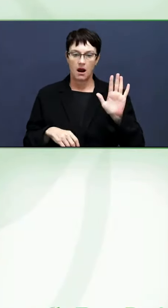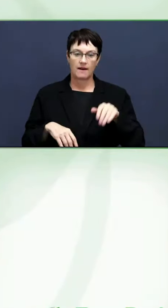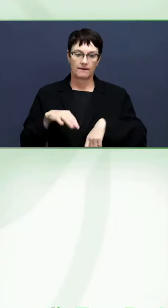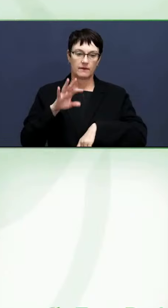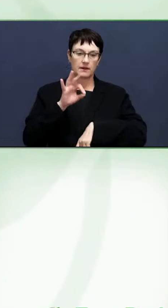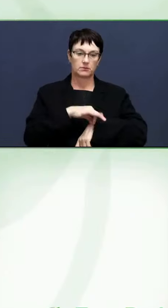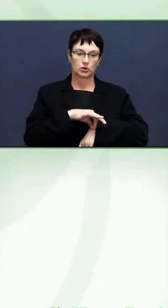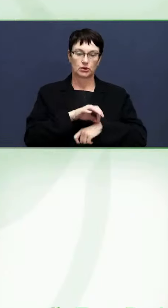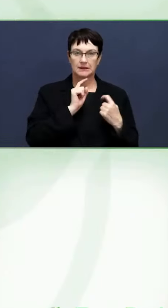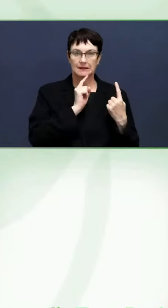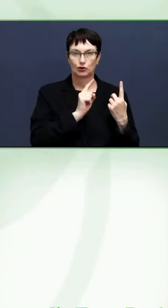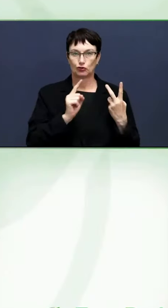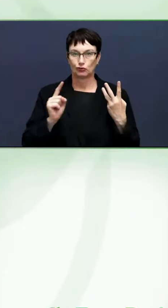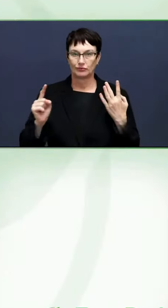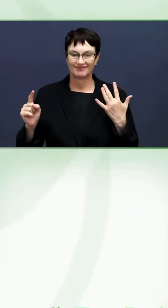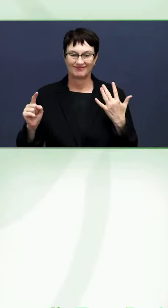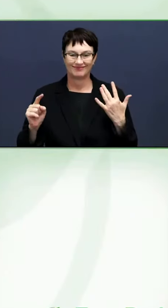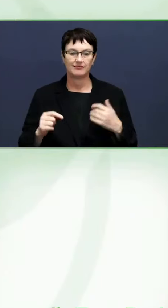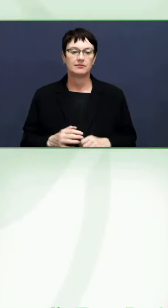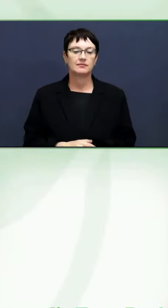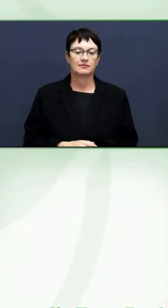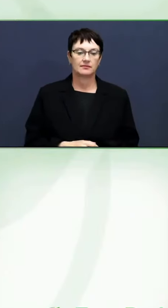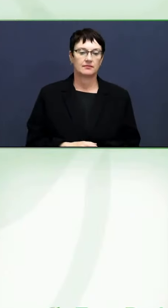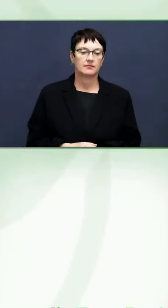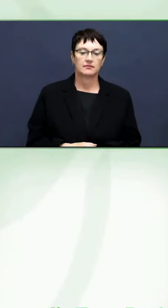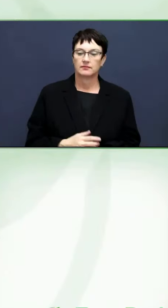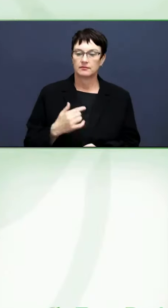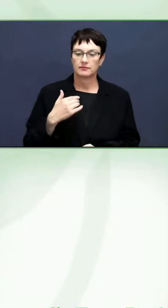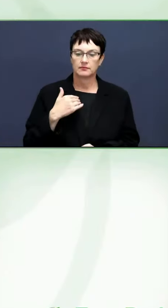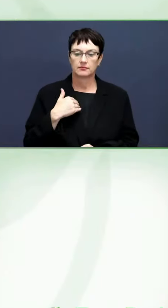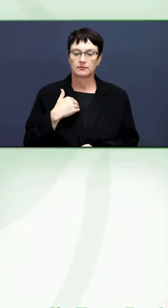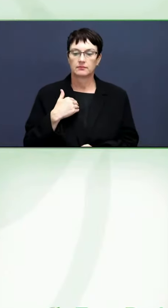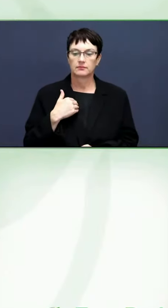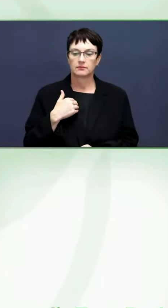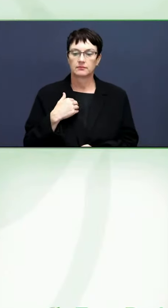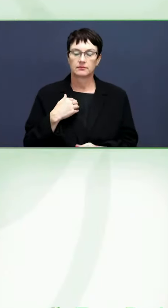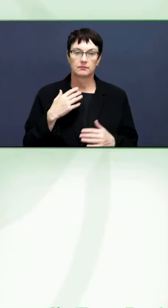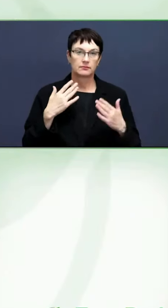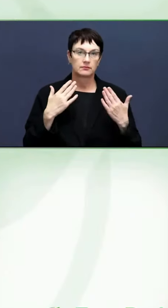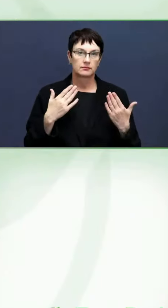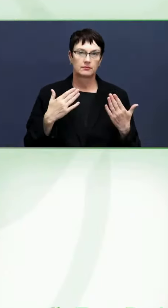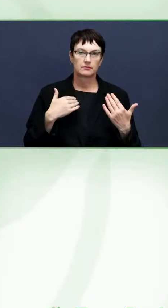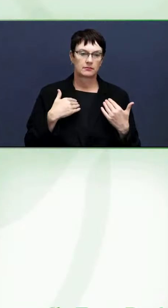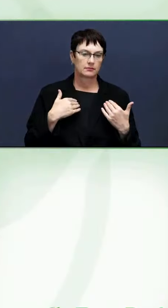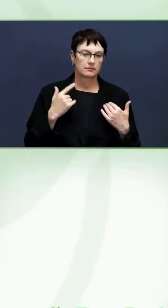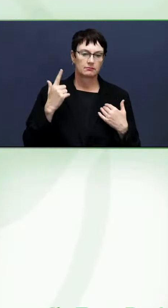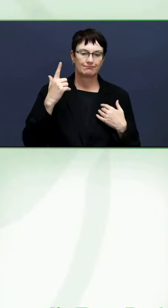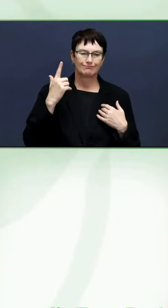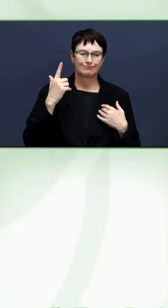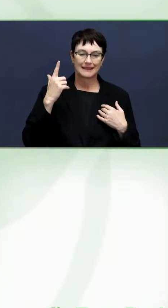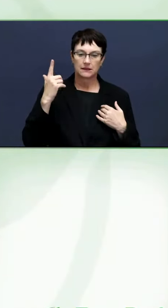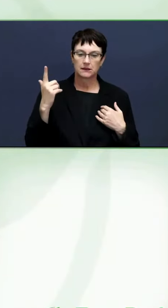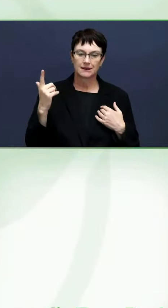Let's start with Ariana.